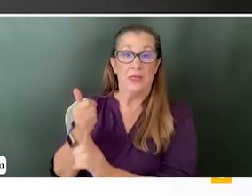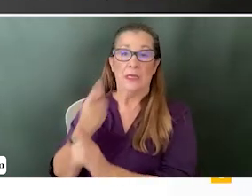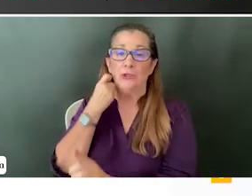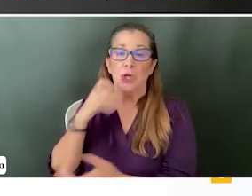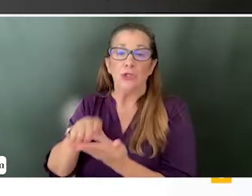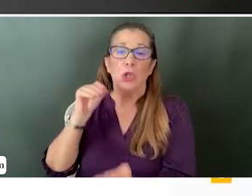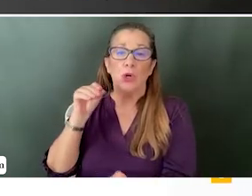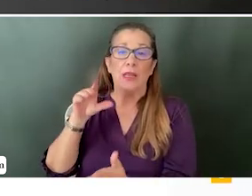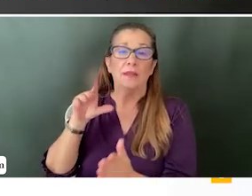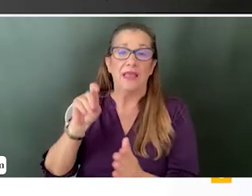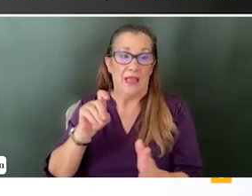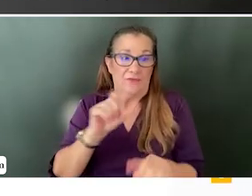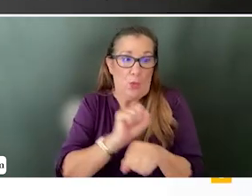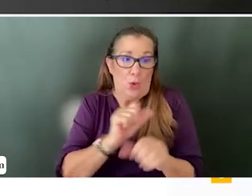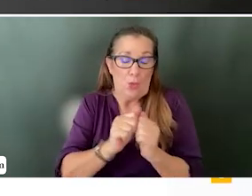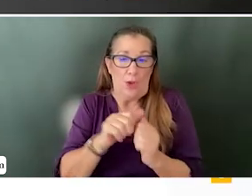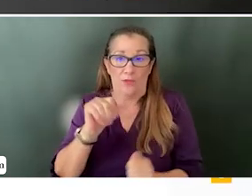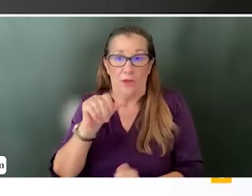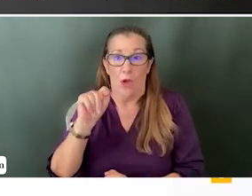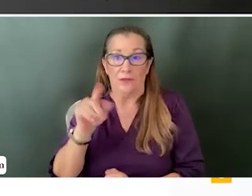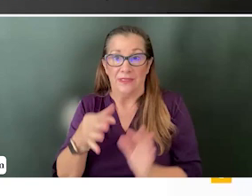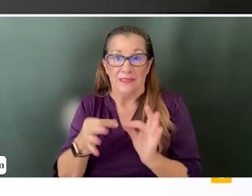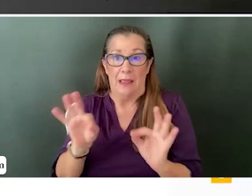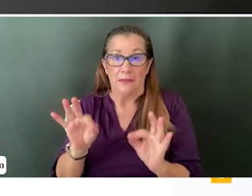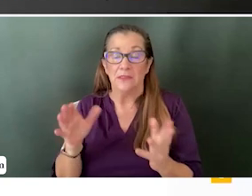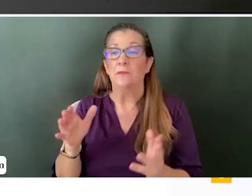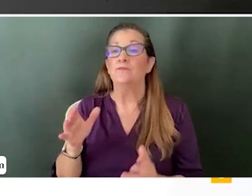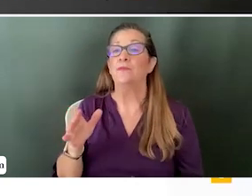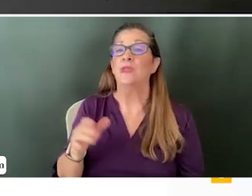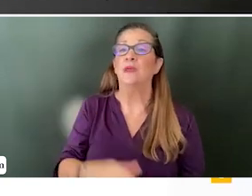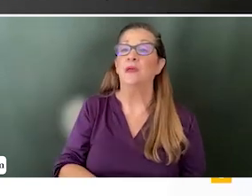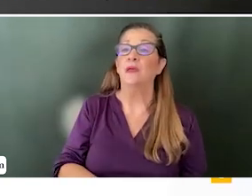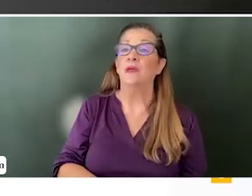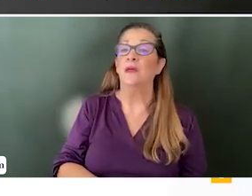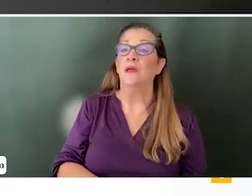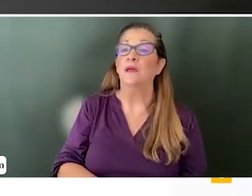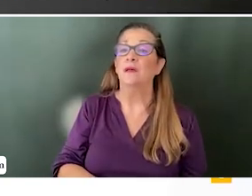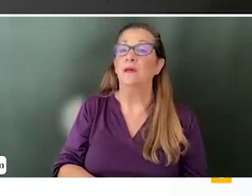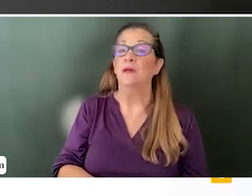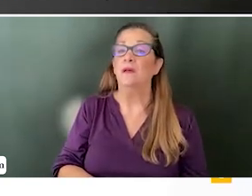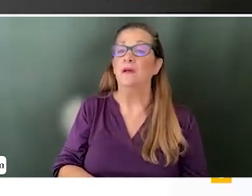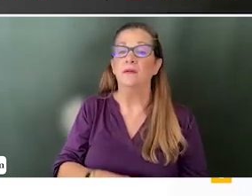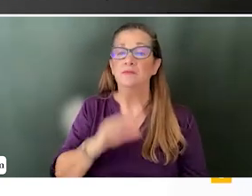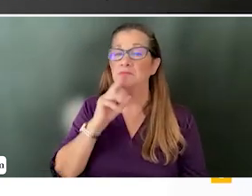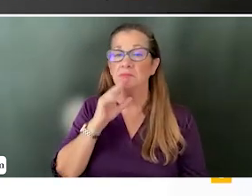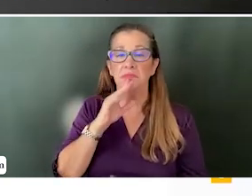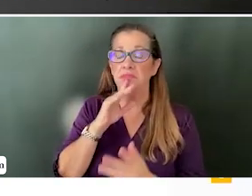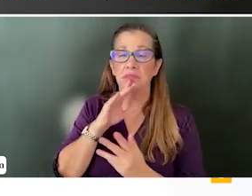They have to deal with it, right? Um, would you agree that universal design should be broader than just visual disabilities foster learning style?